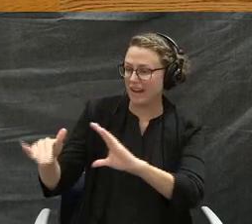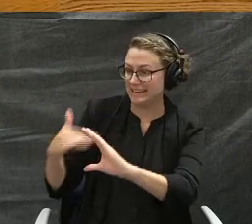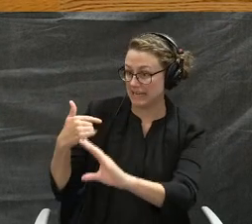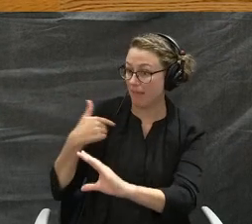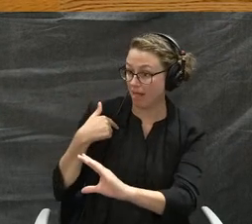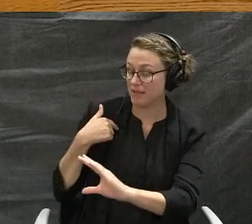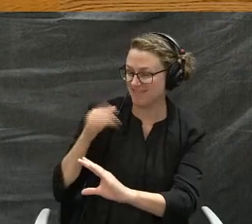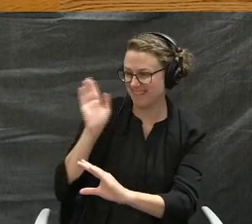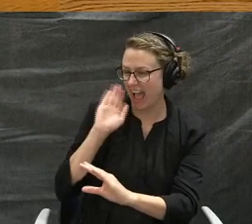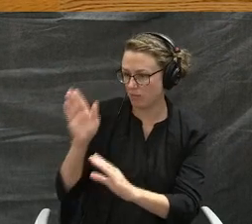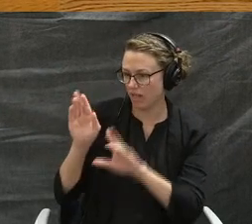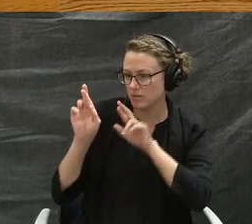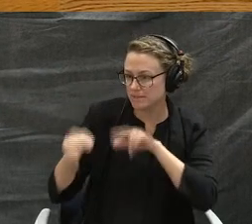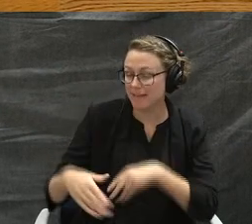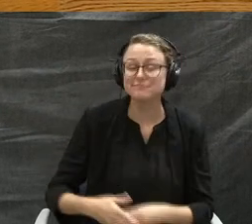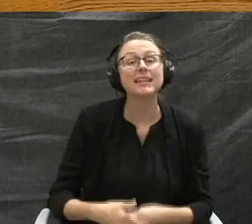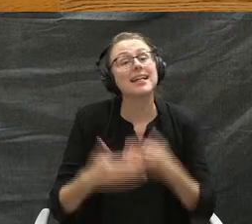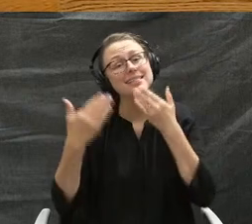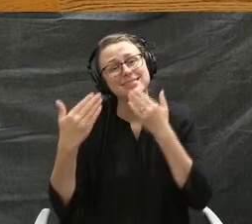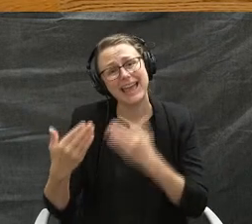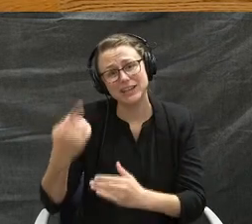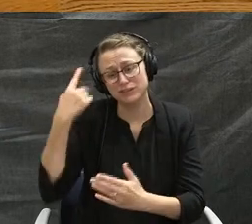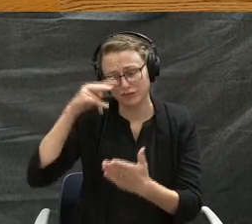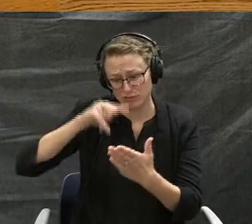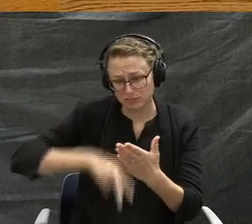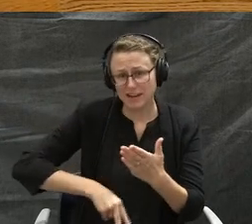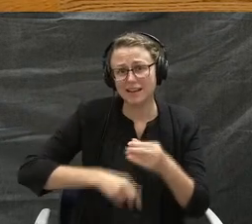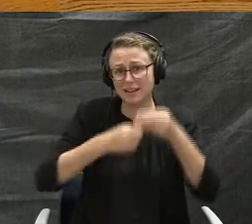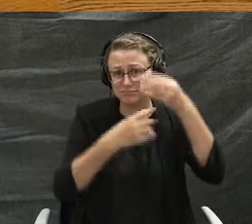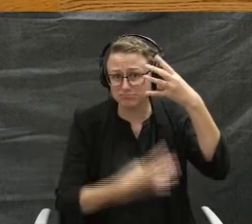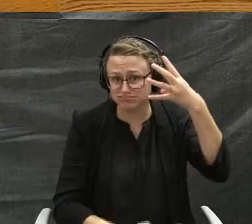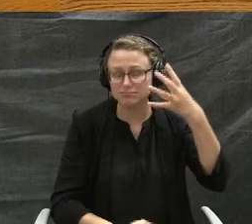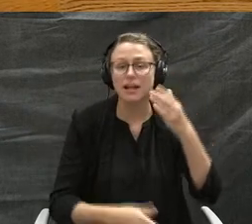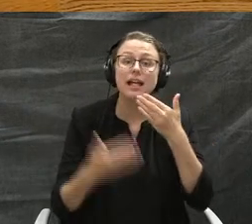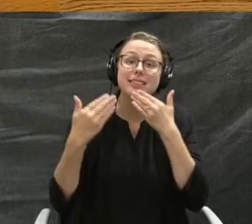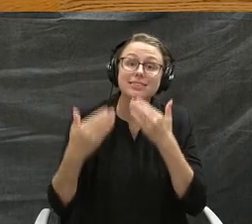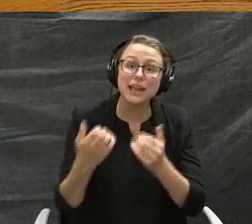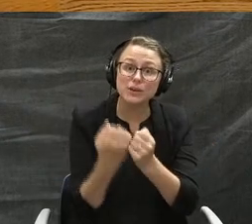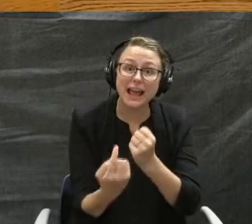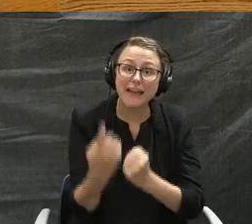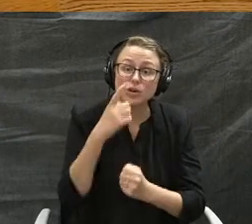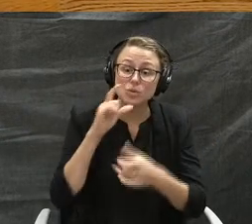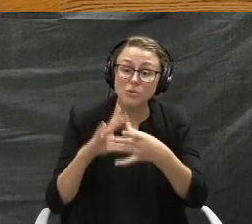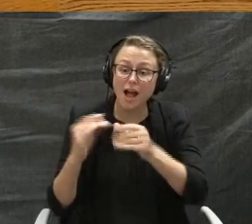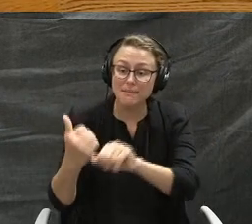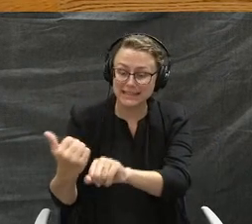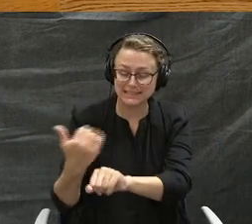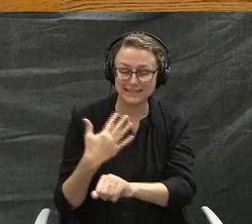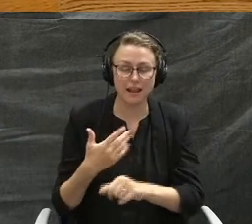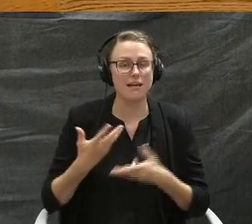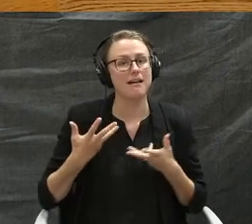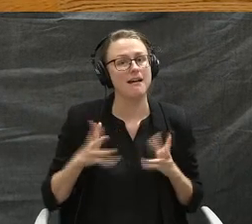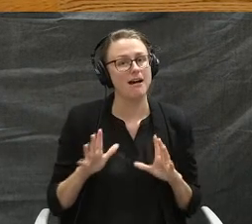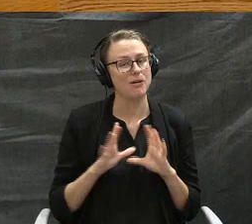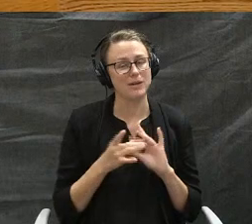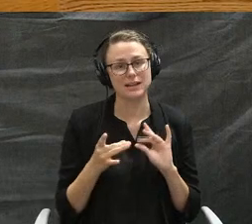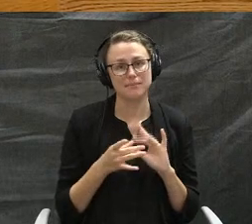all of those in. Thank you to everybody who submitted their comments. An. As I mentioned early earlier. Thank you to